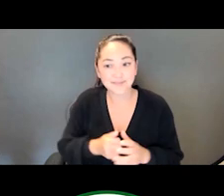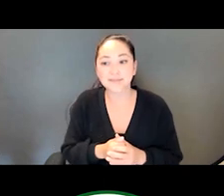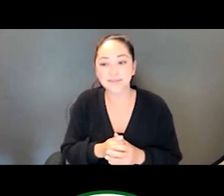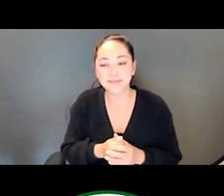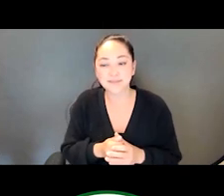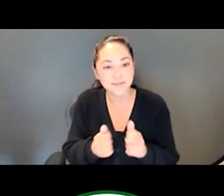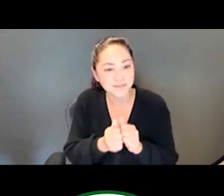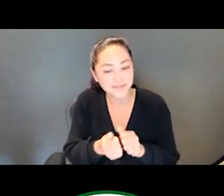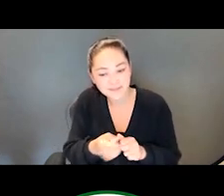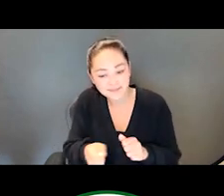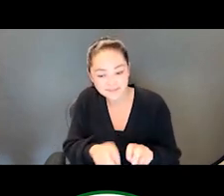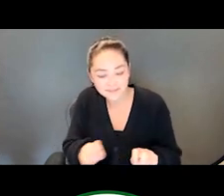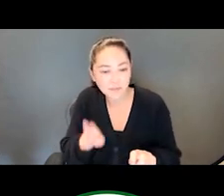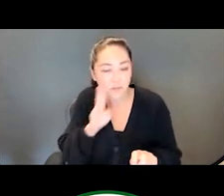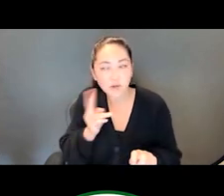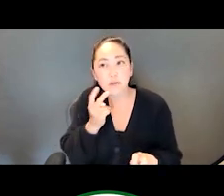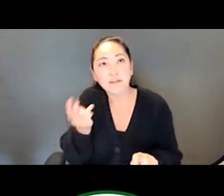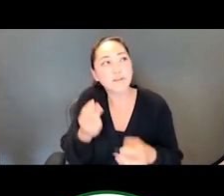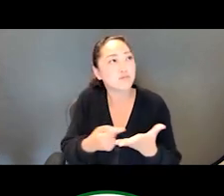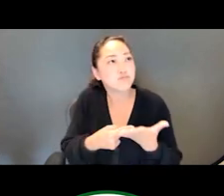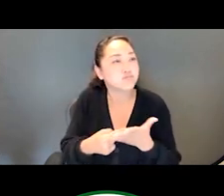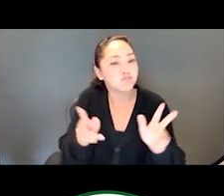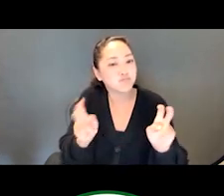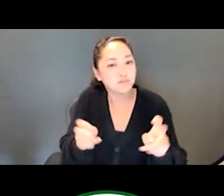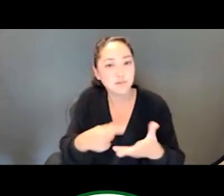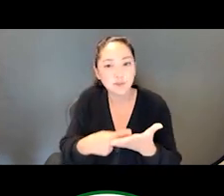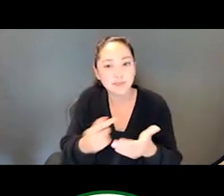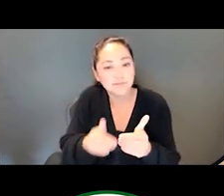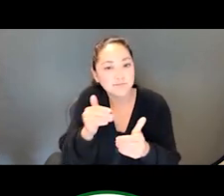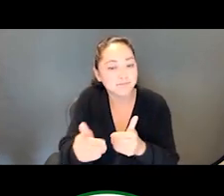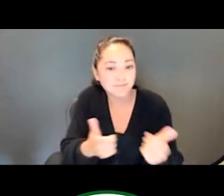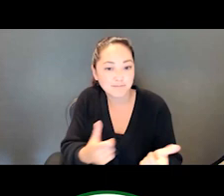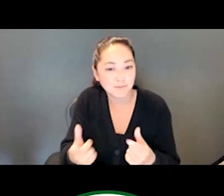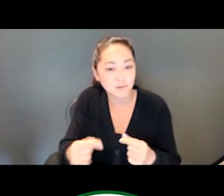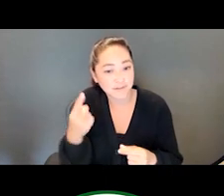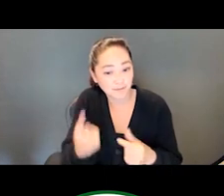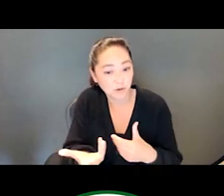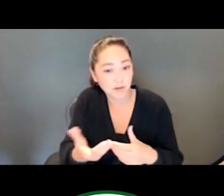Before I begin by introducing our fantastic panelists, I want you all to know how you